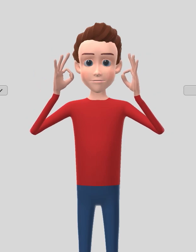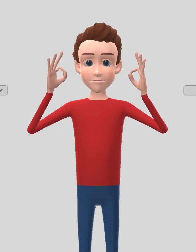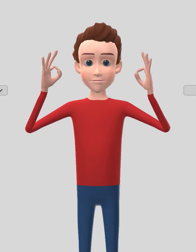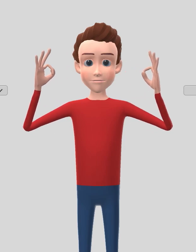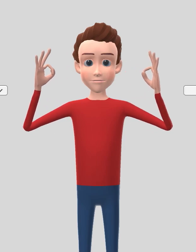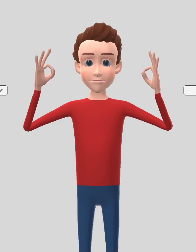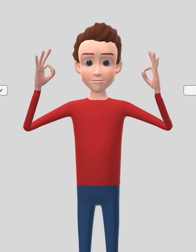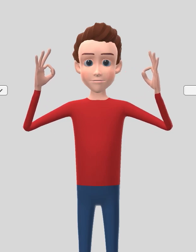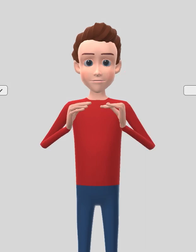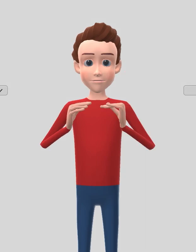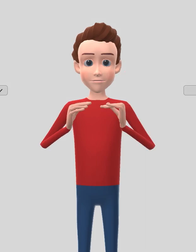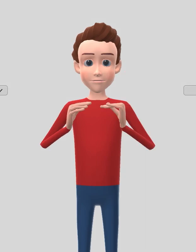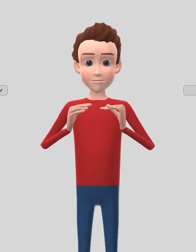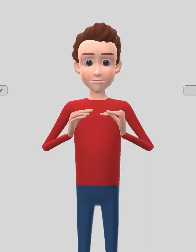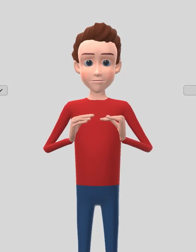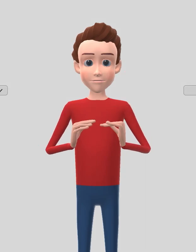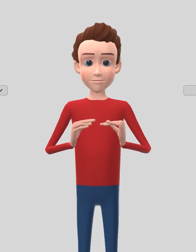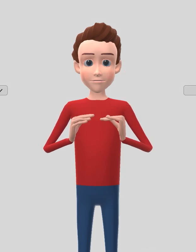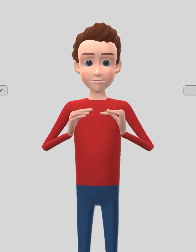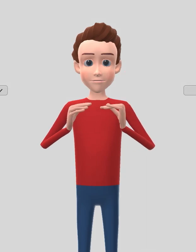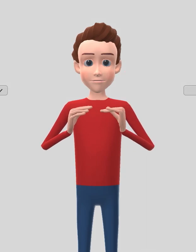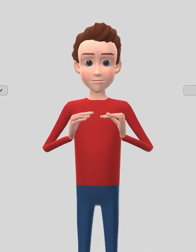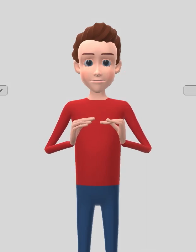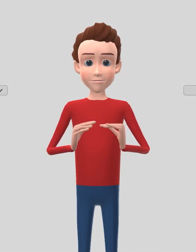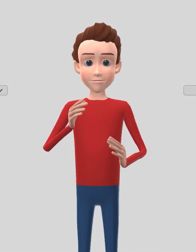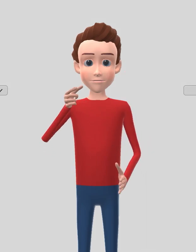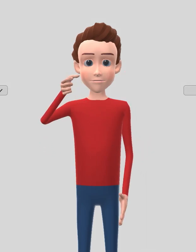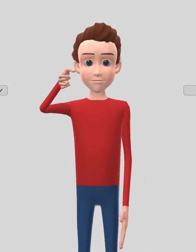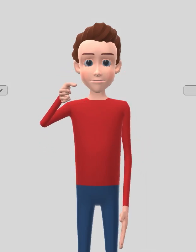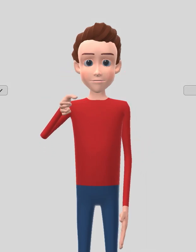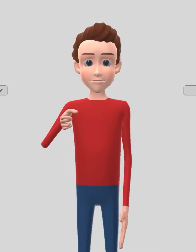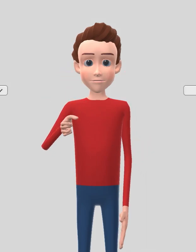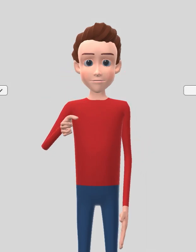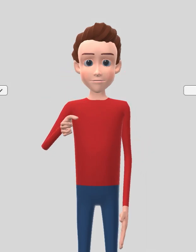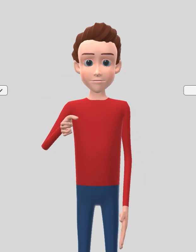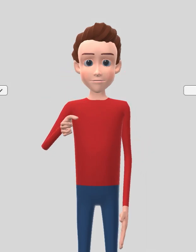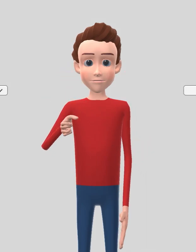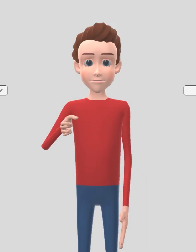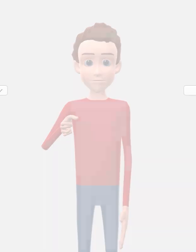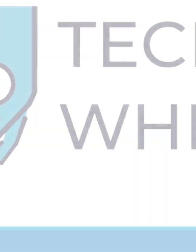of signs to showcase how the Studio can be used to create signs in any sign language.